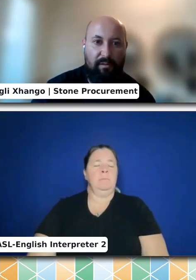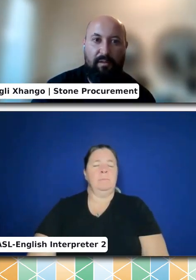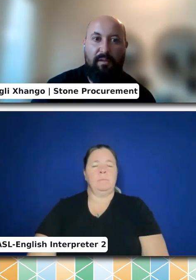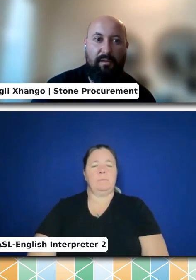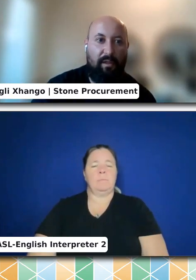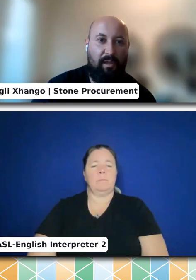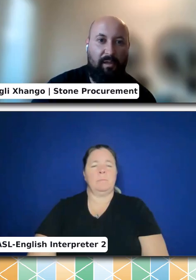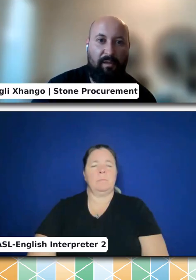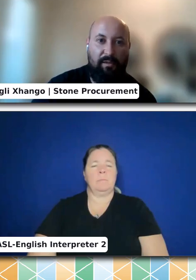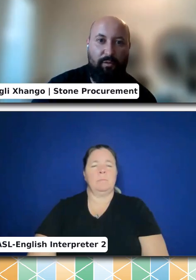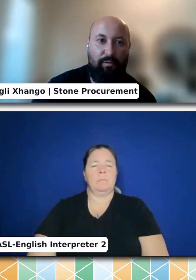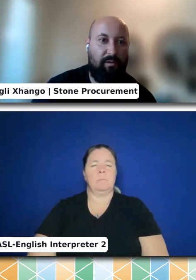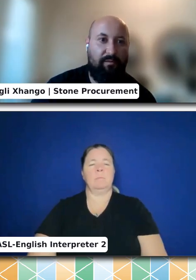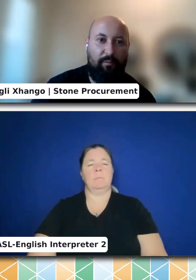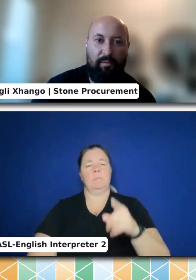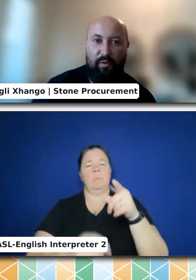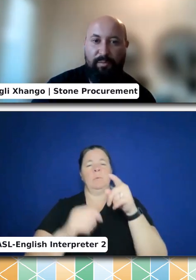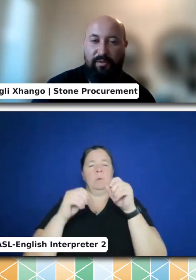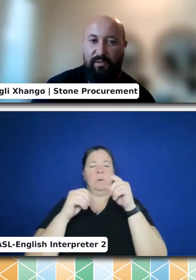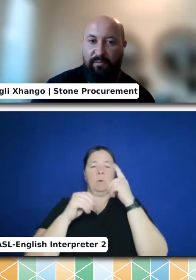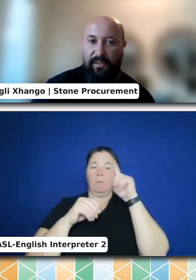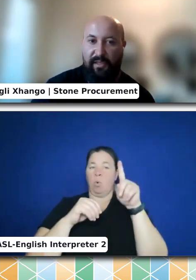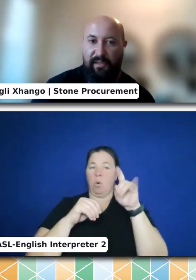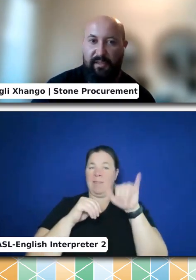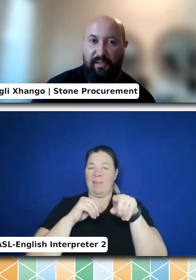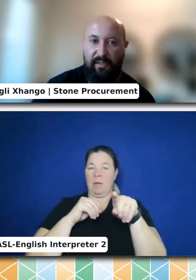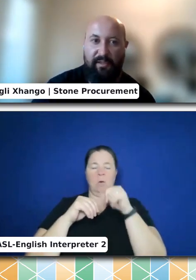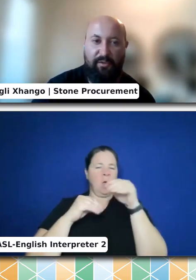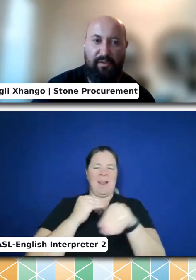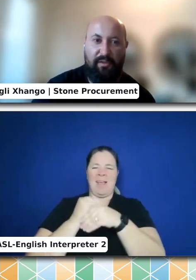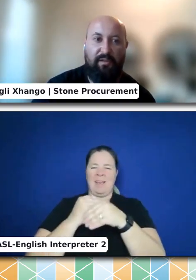Uh, you… for the most part, you're not really adding anything in here.